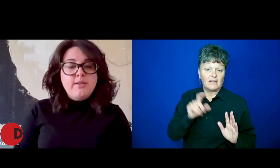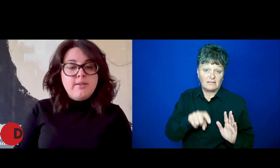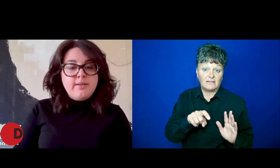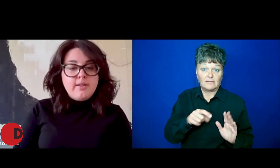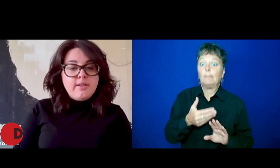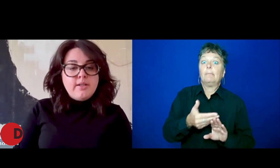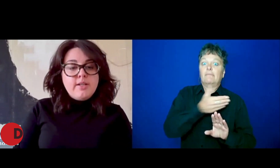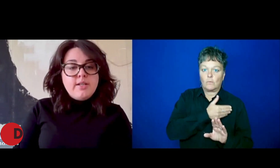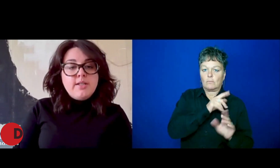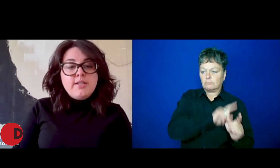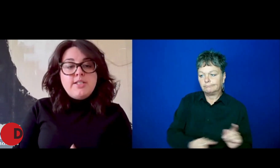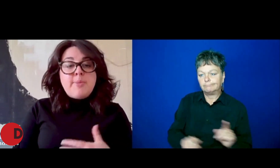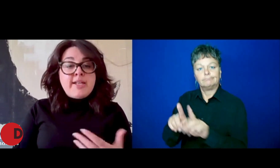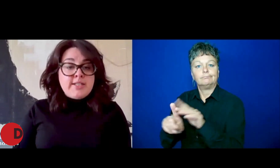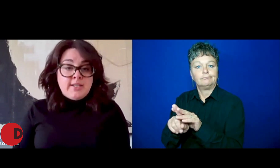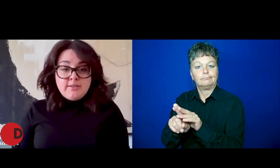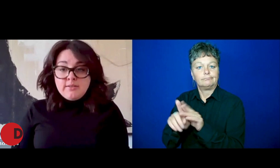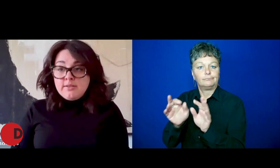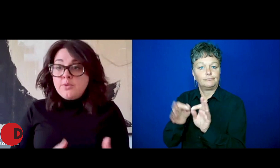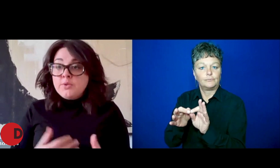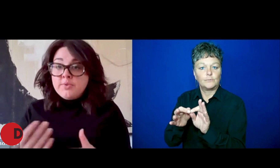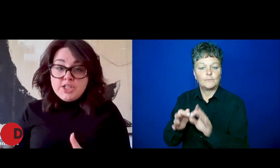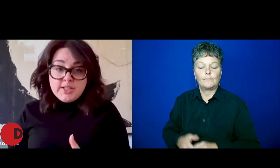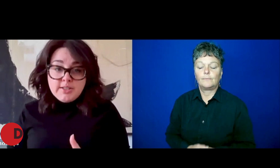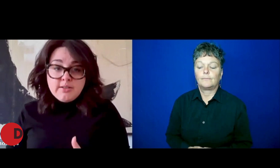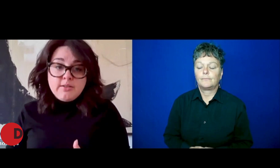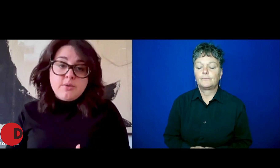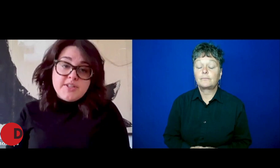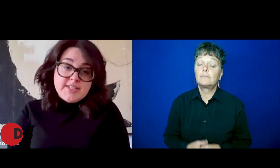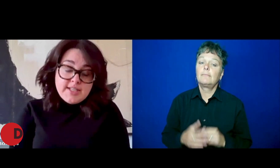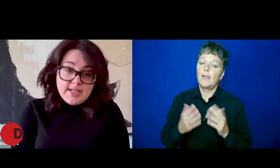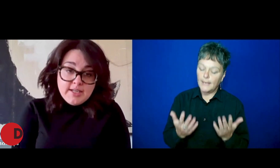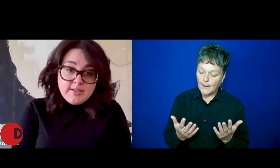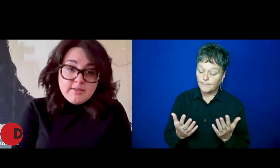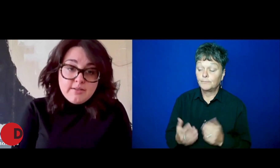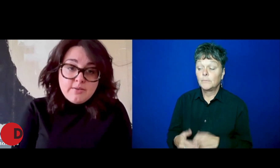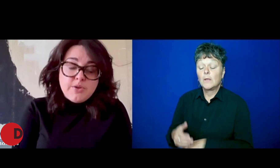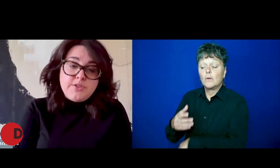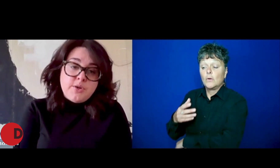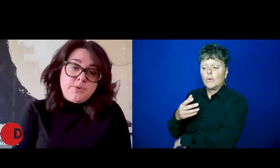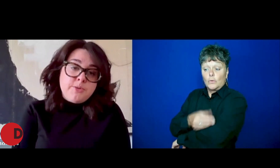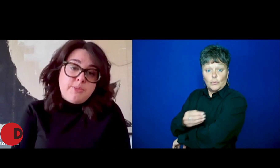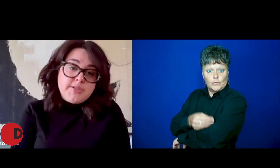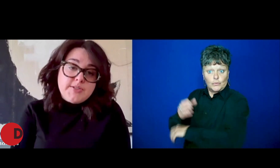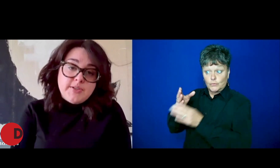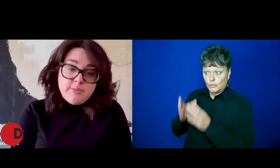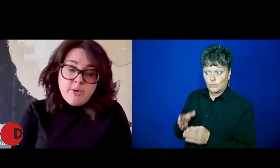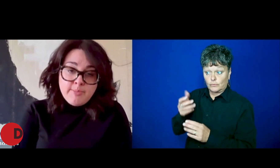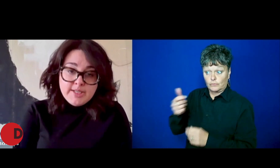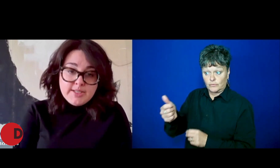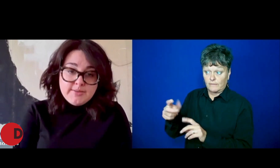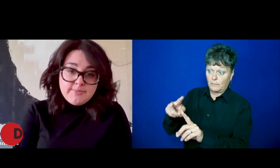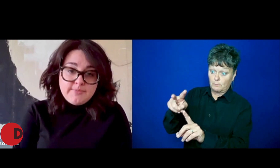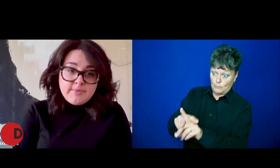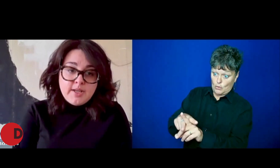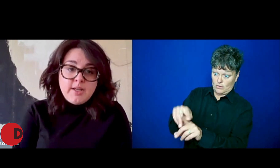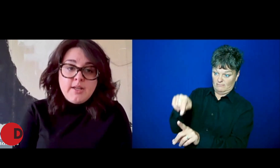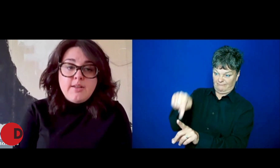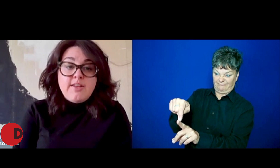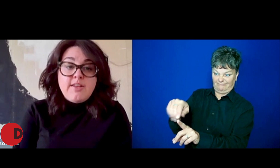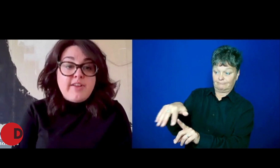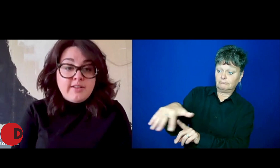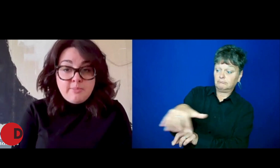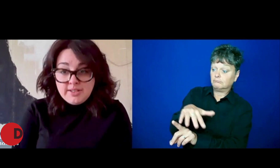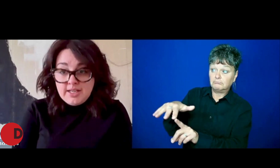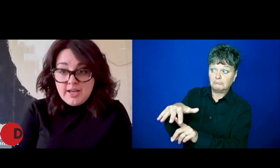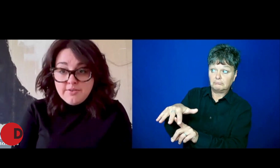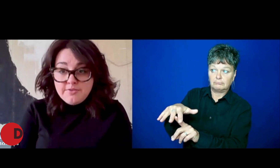access to certified interpreters can vary. We ask Deaf donors